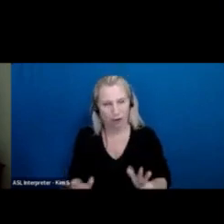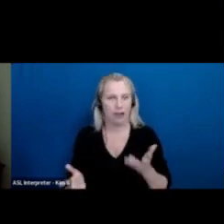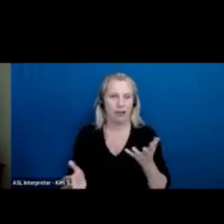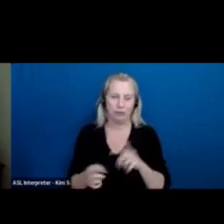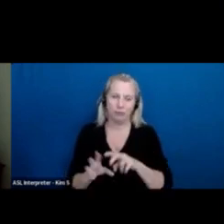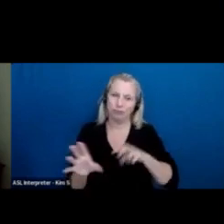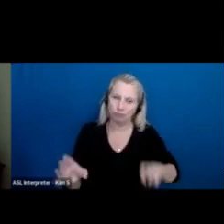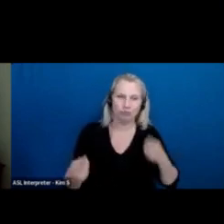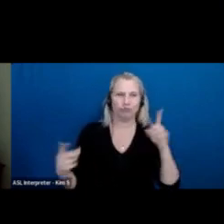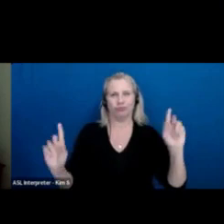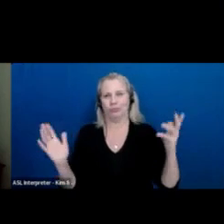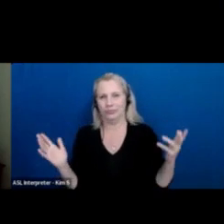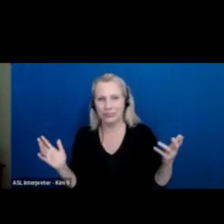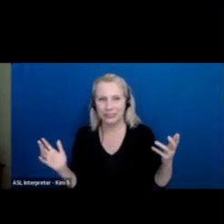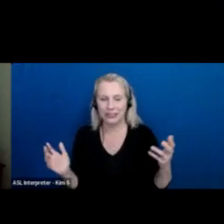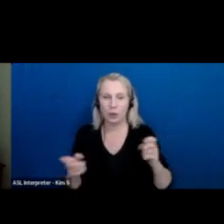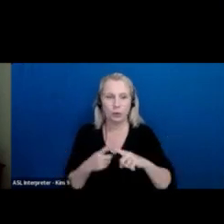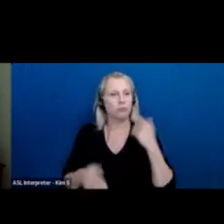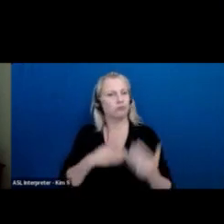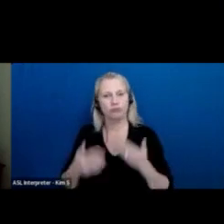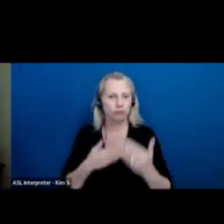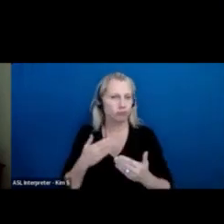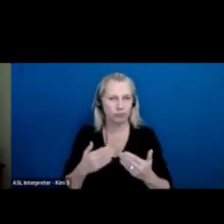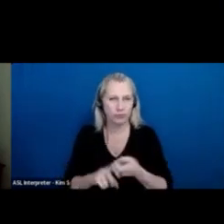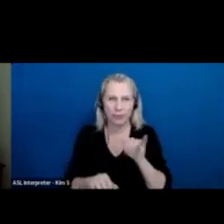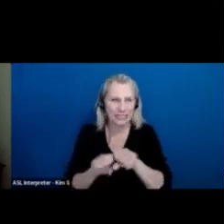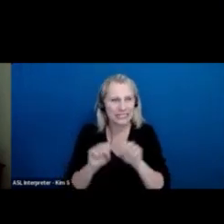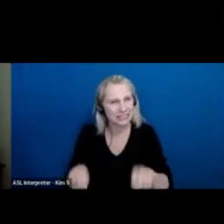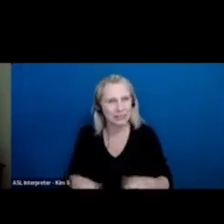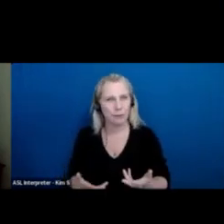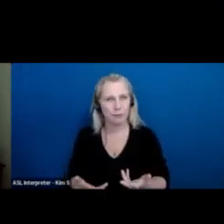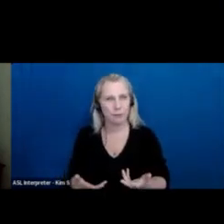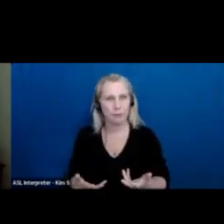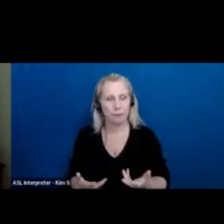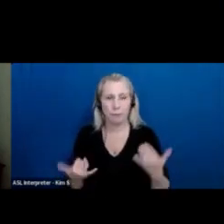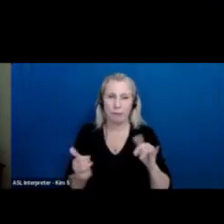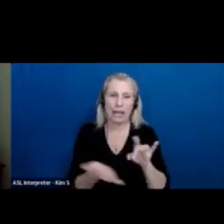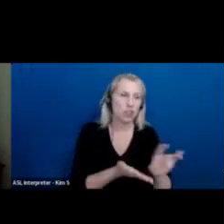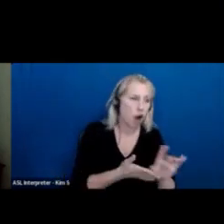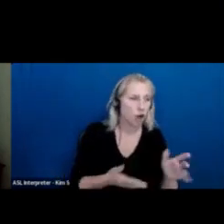needed so that they can move on from that system, you know, go play soccer, or I don't know,